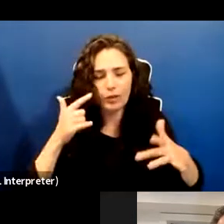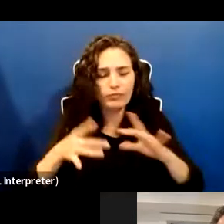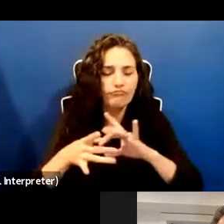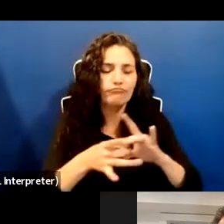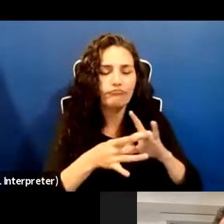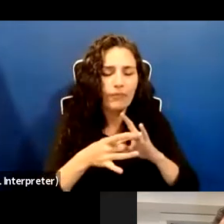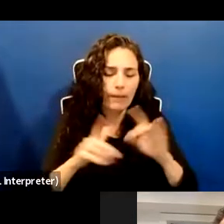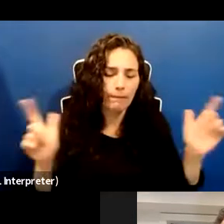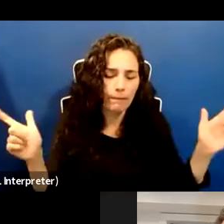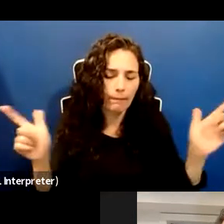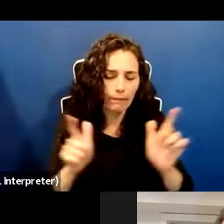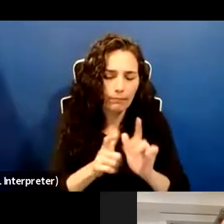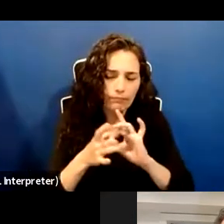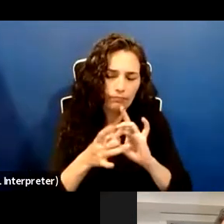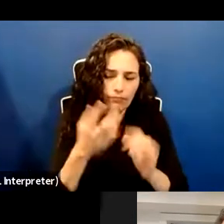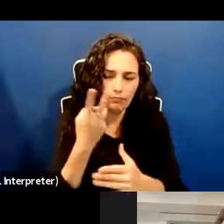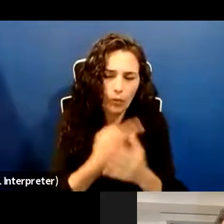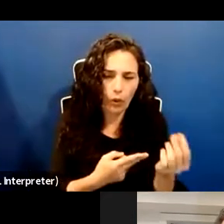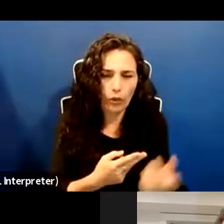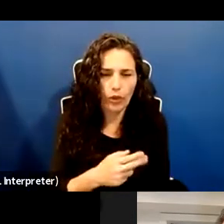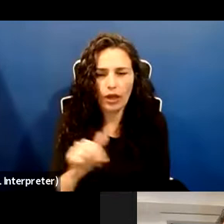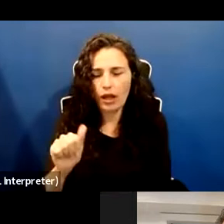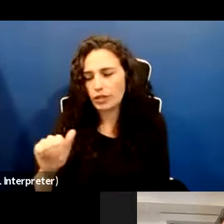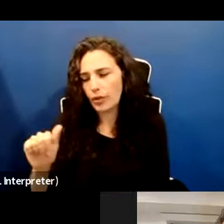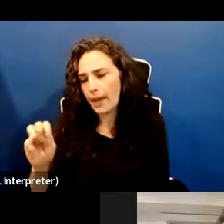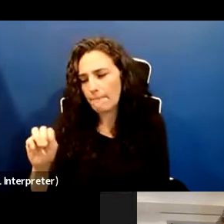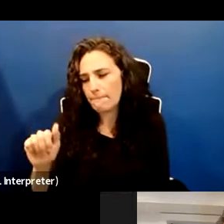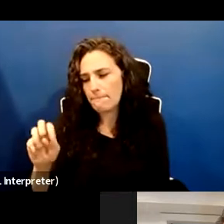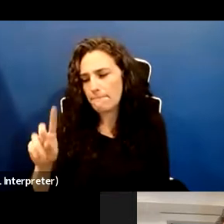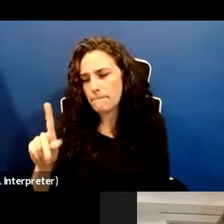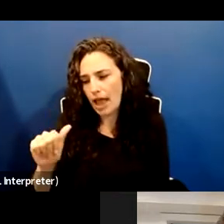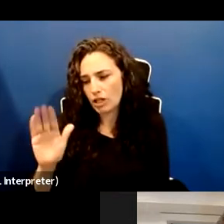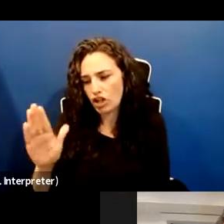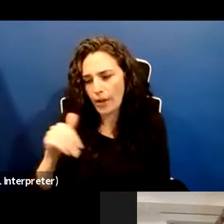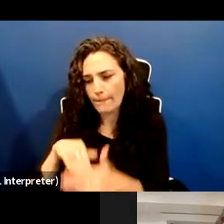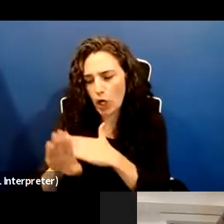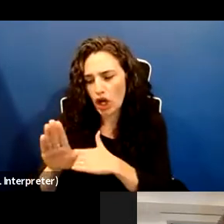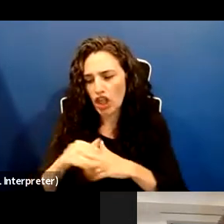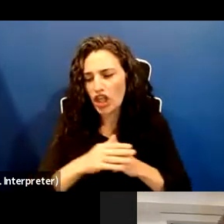So well, and Amanda, you know, with all the birth and her birth itself,